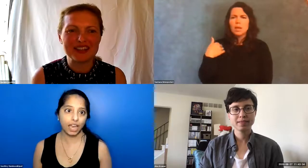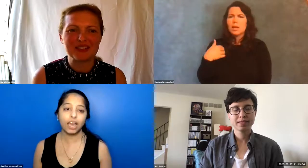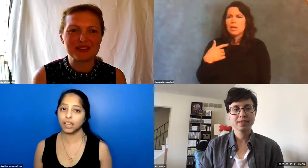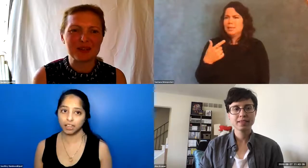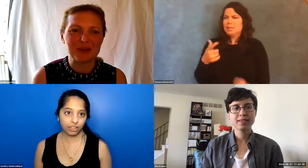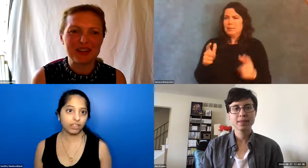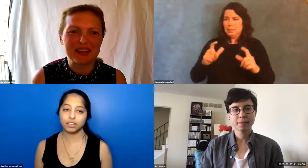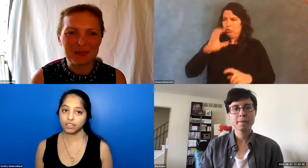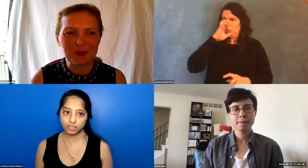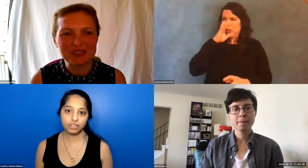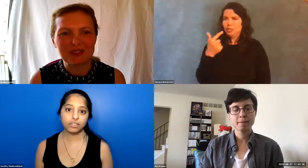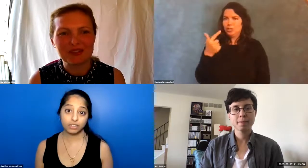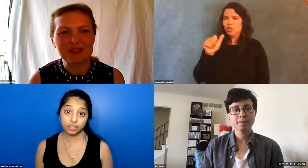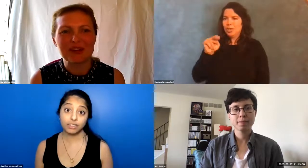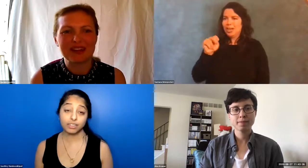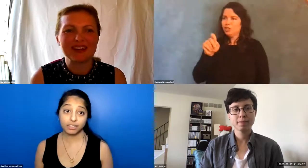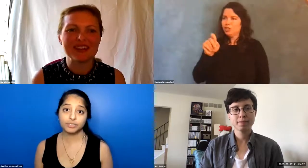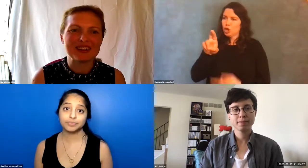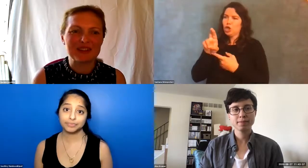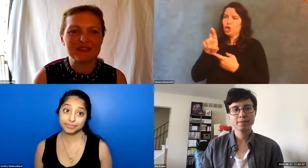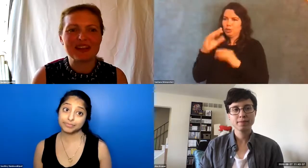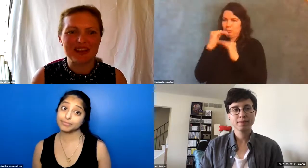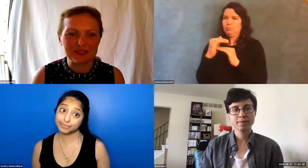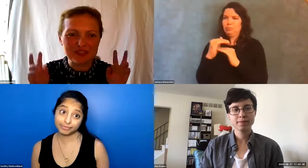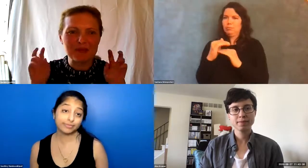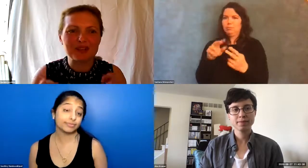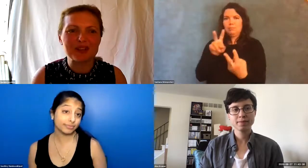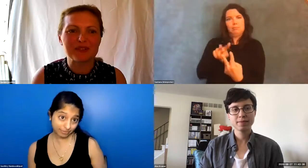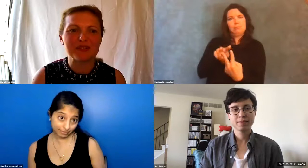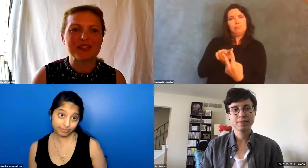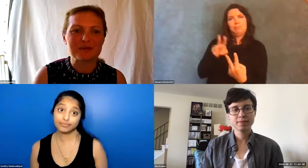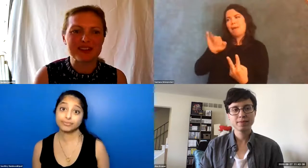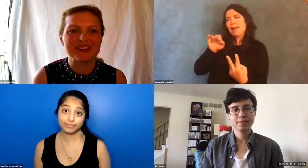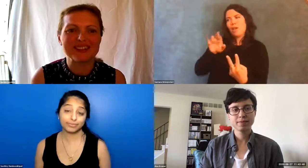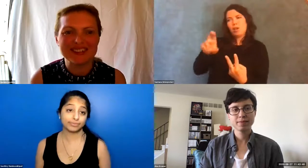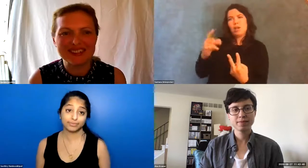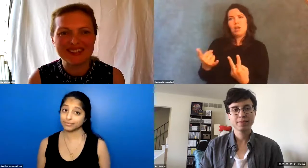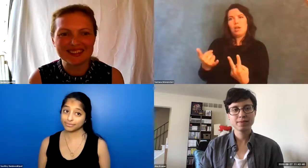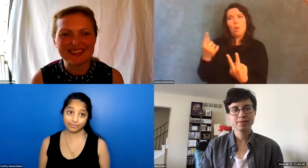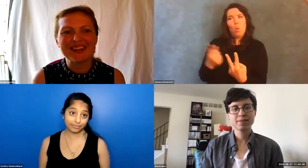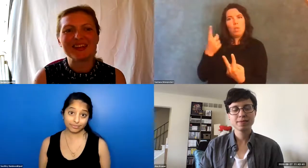that are also imposed to make life "simpler" for some. Yeah, but -- yeah.